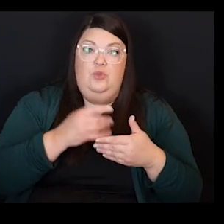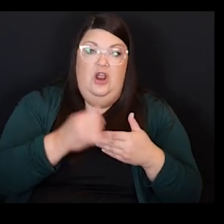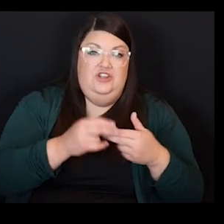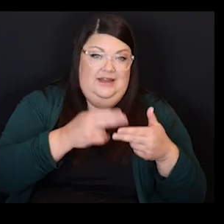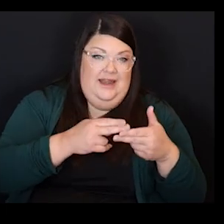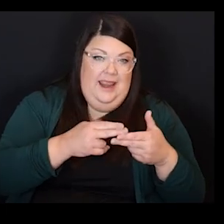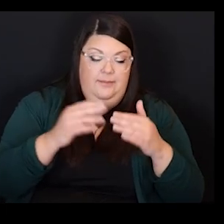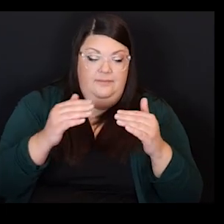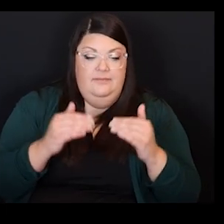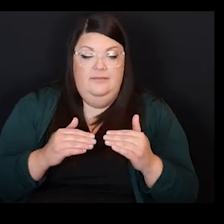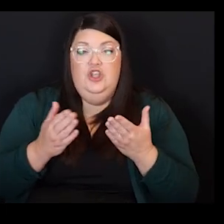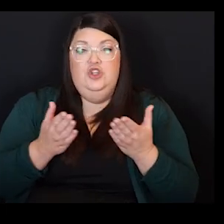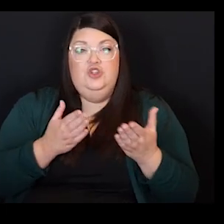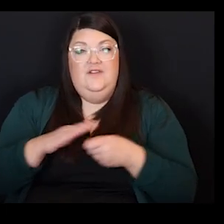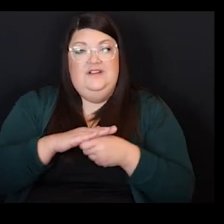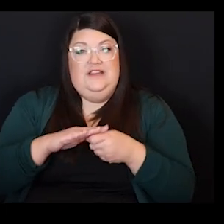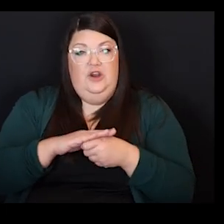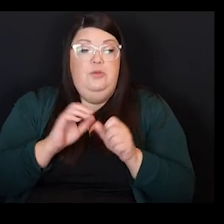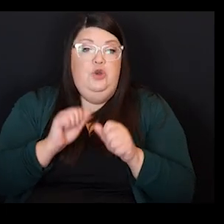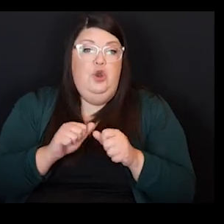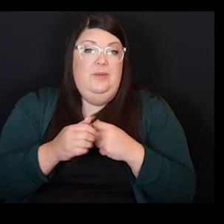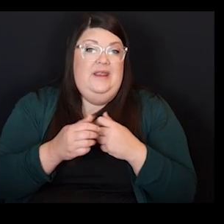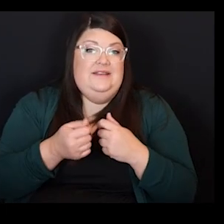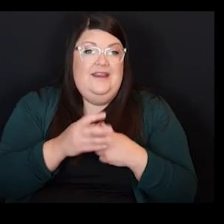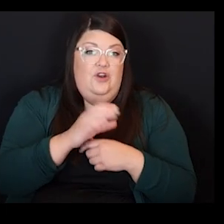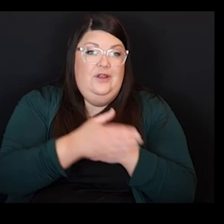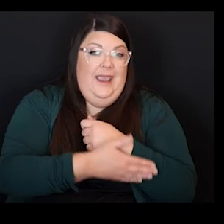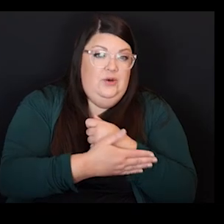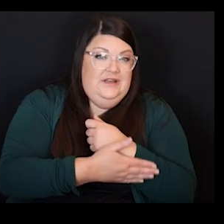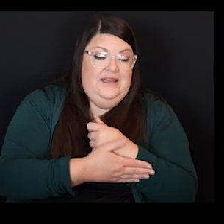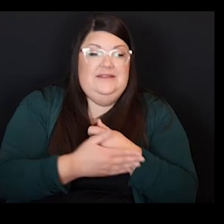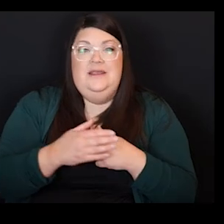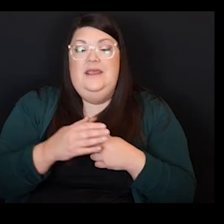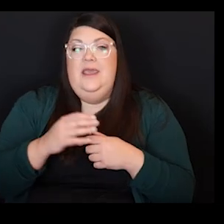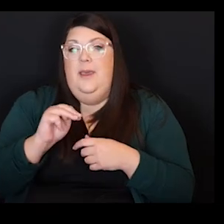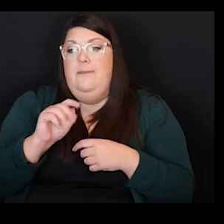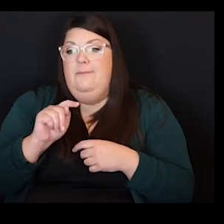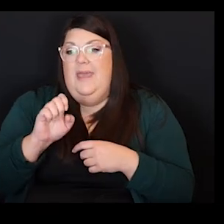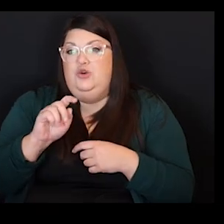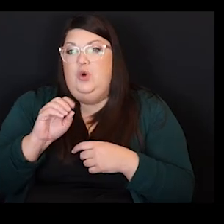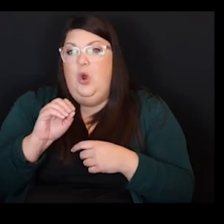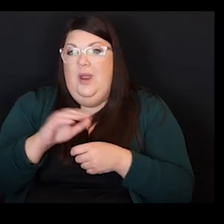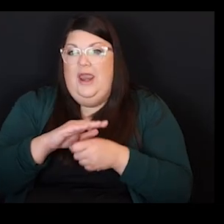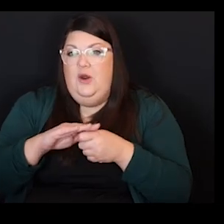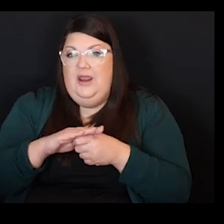of counties, a metro area, several states, or even the entire country).